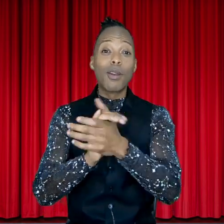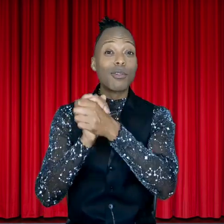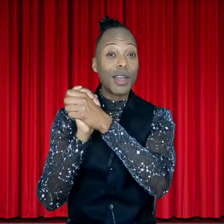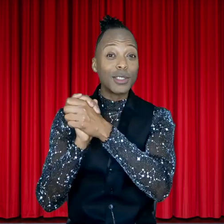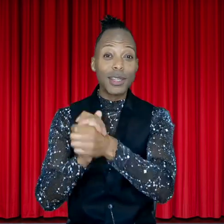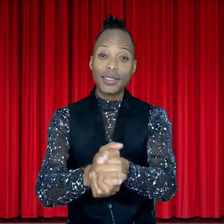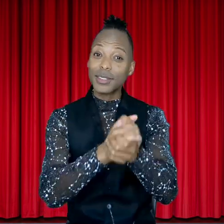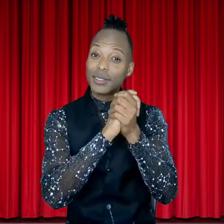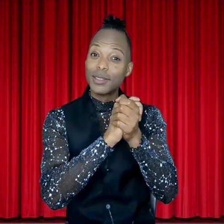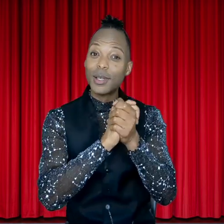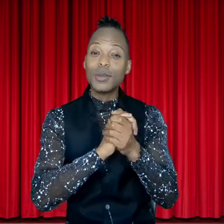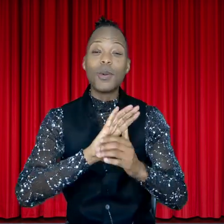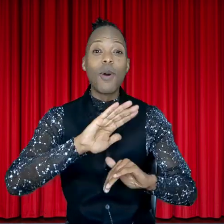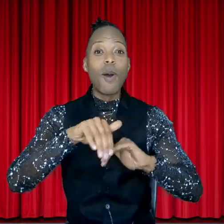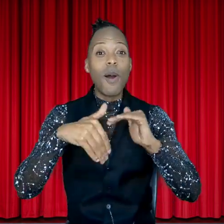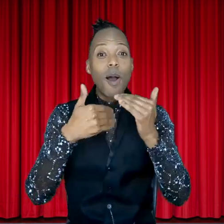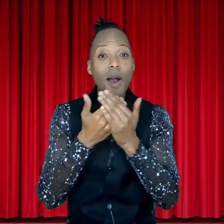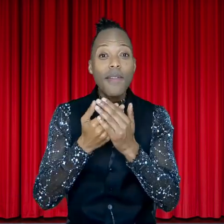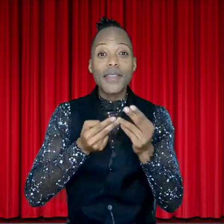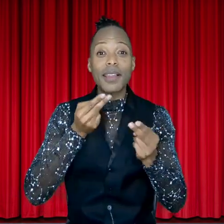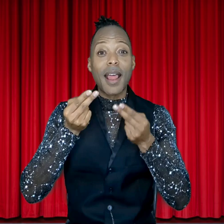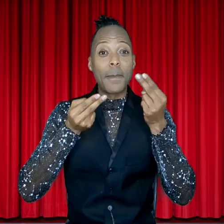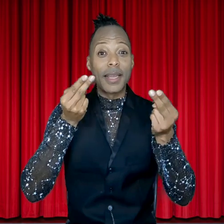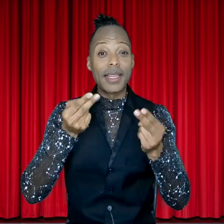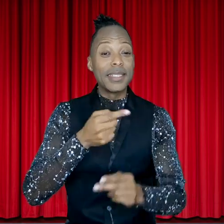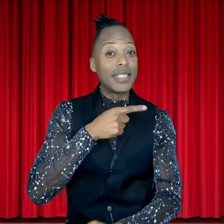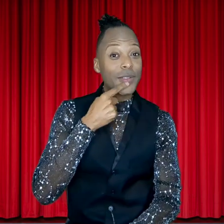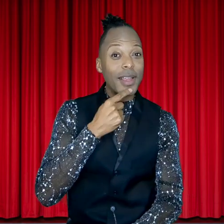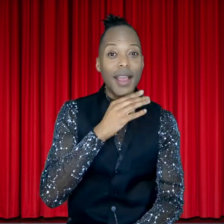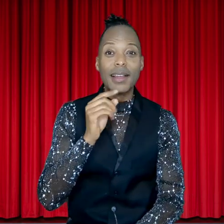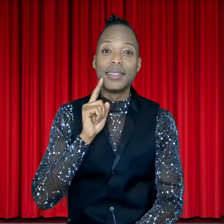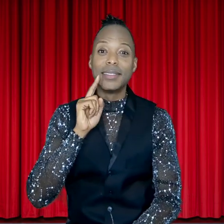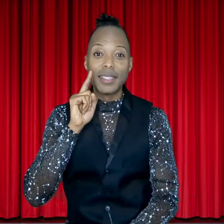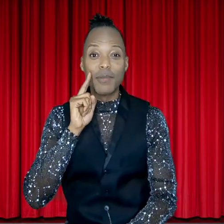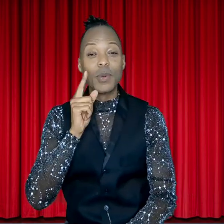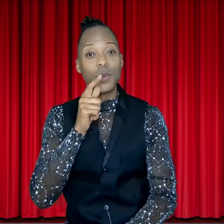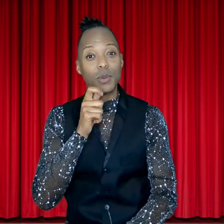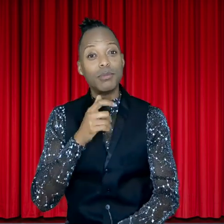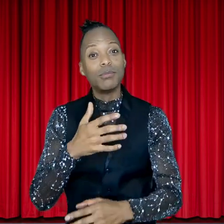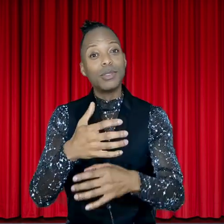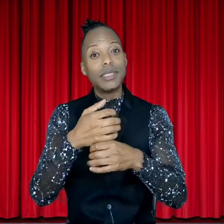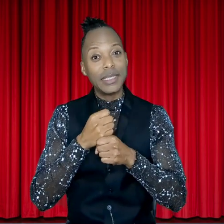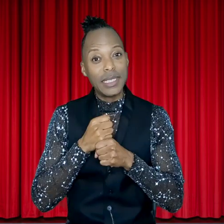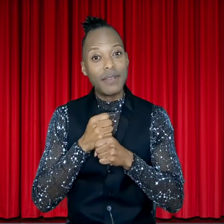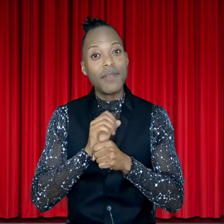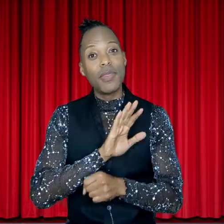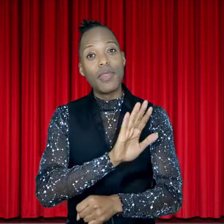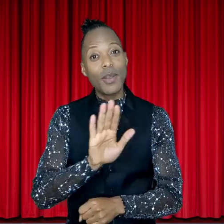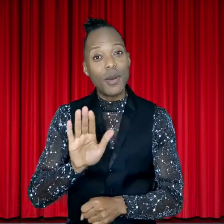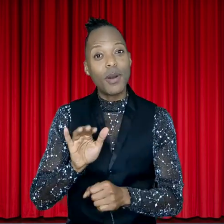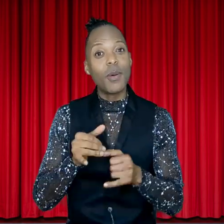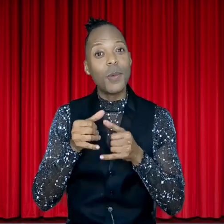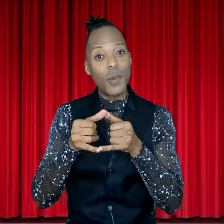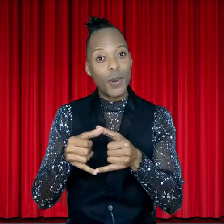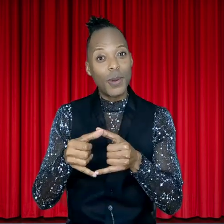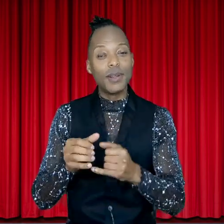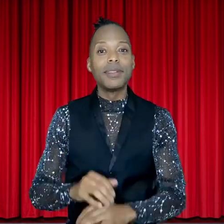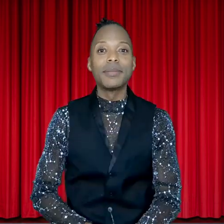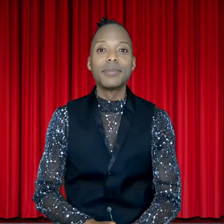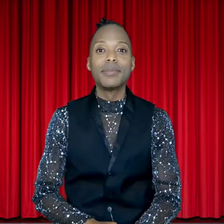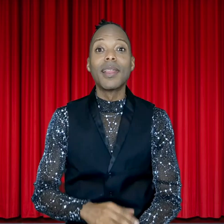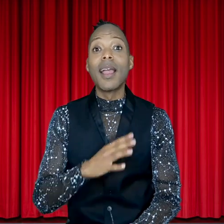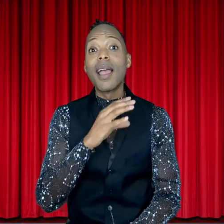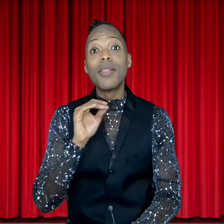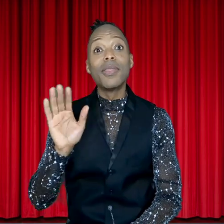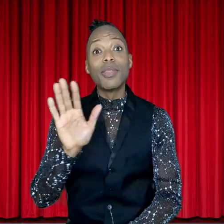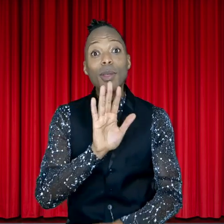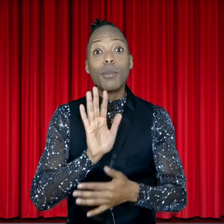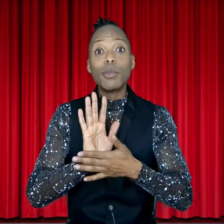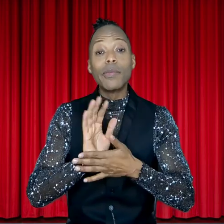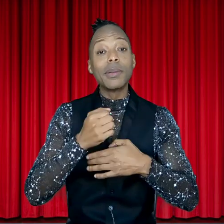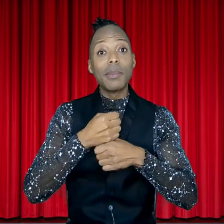I want to congratulate all of the nominees hearing and deaf who receive the award and